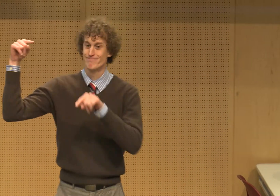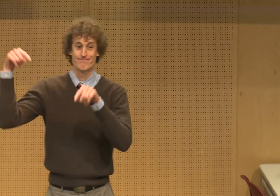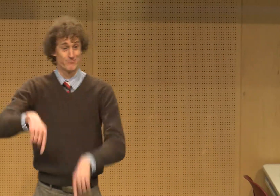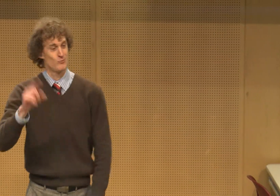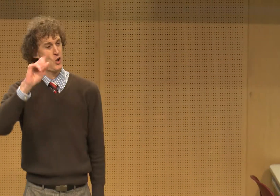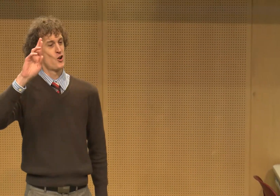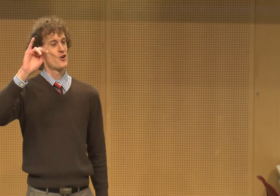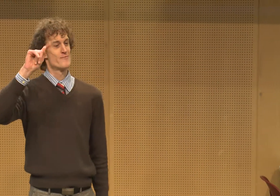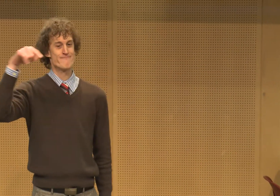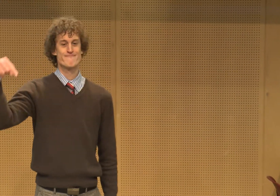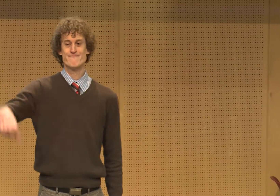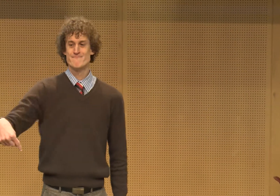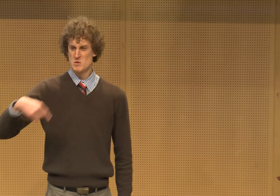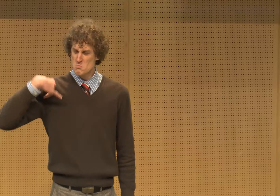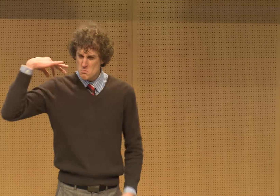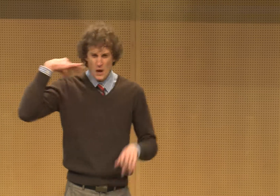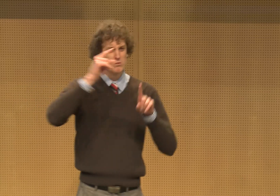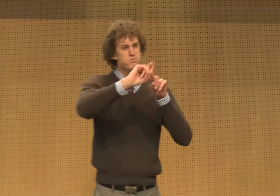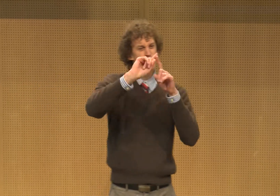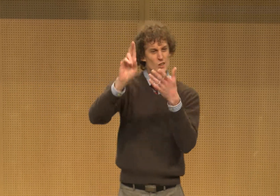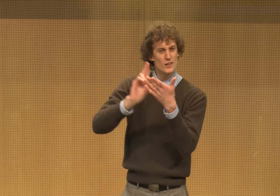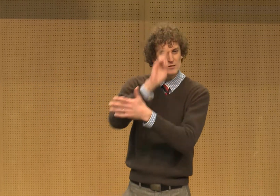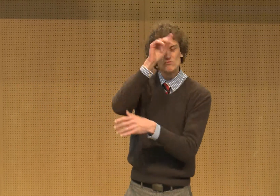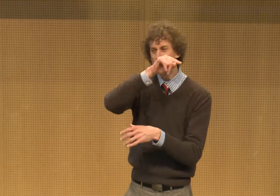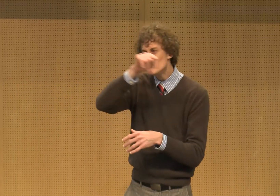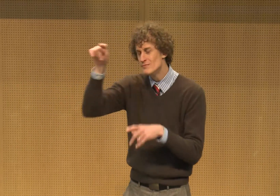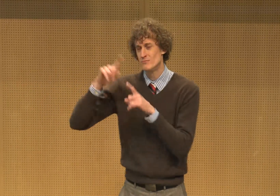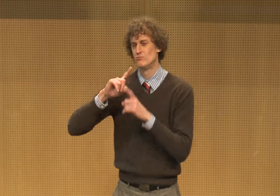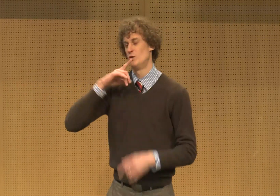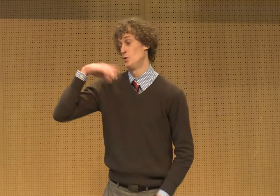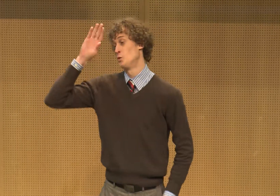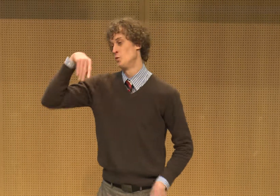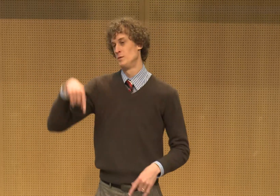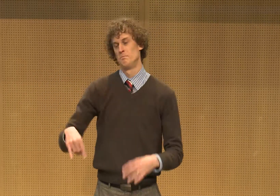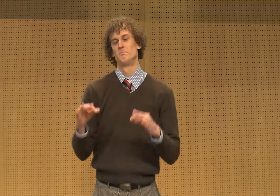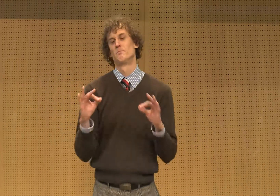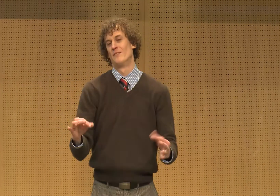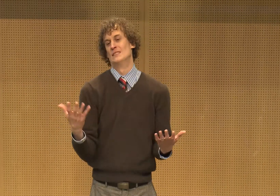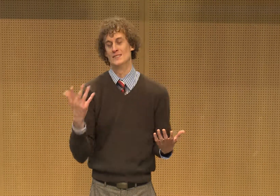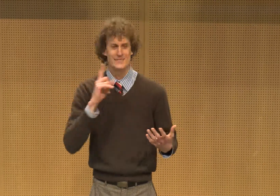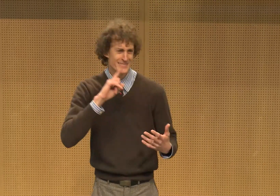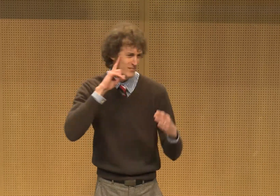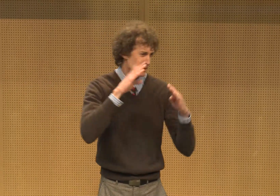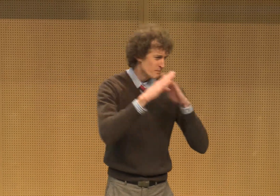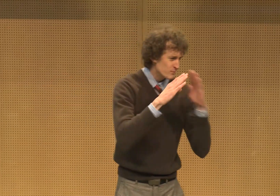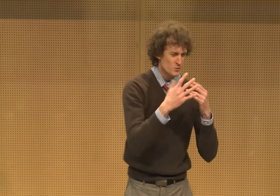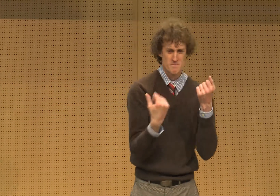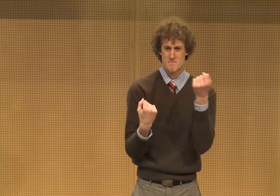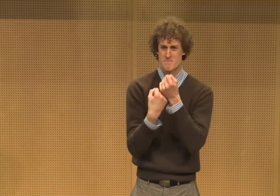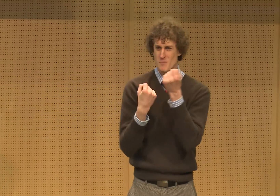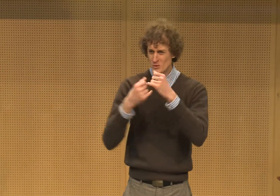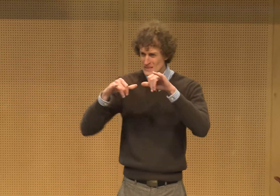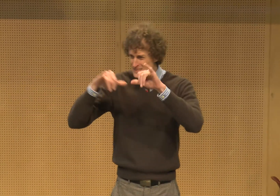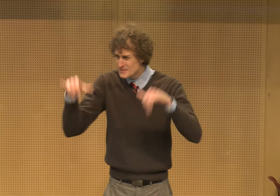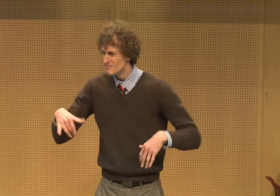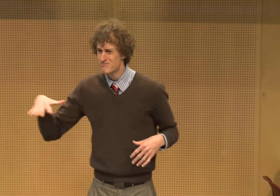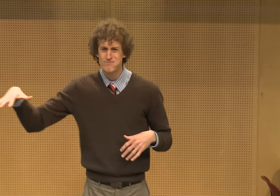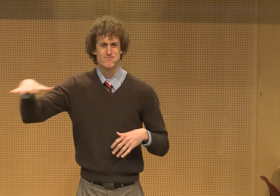I began my PhD studies here at R.I.T. I had applied at several different universities, but I did know that R.I.T. would be a perfect fit